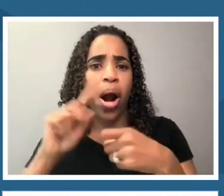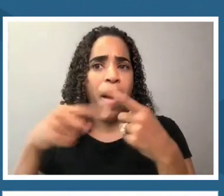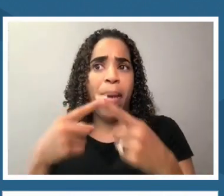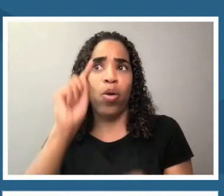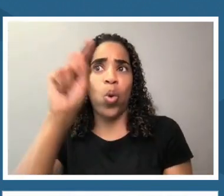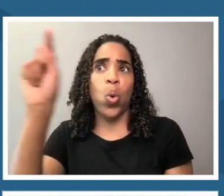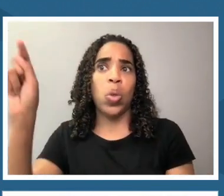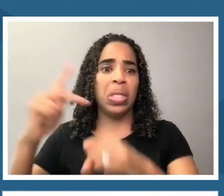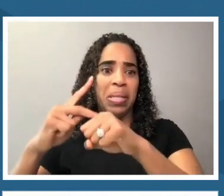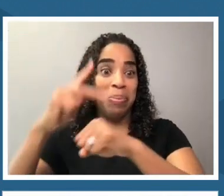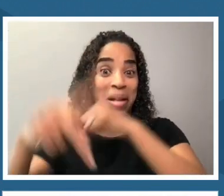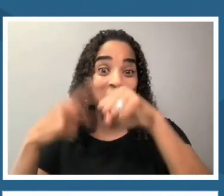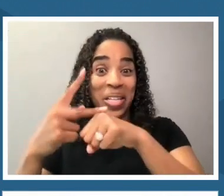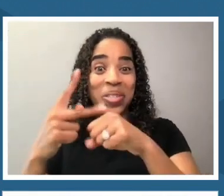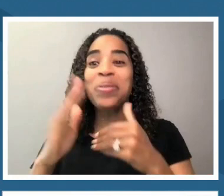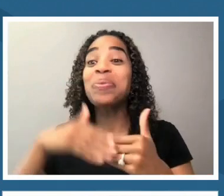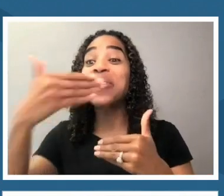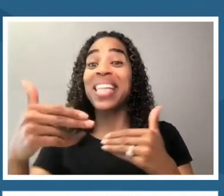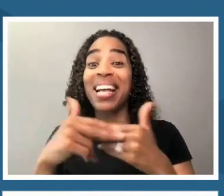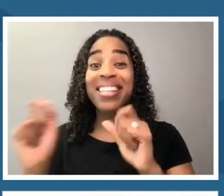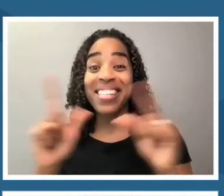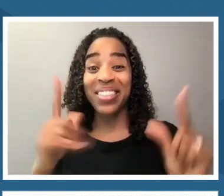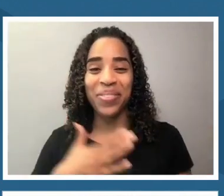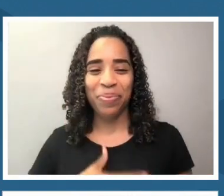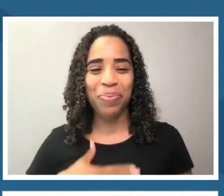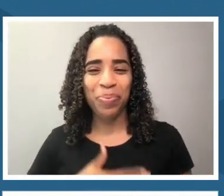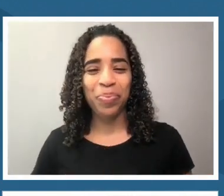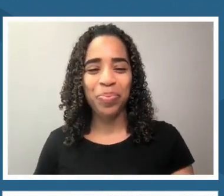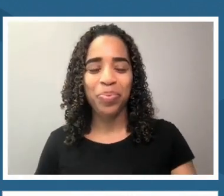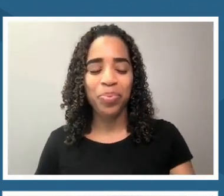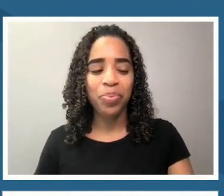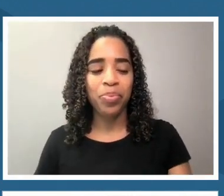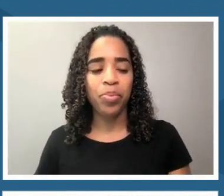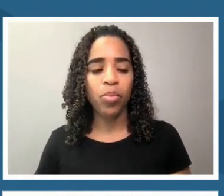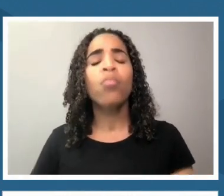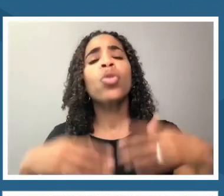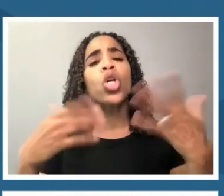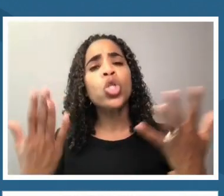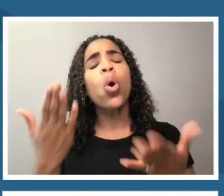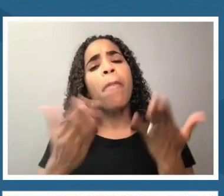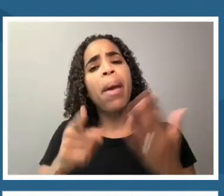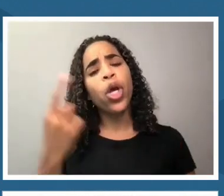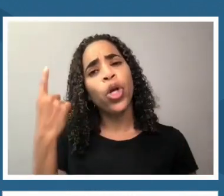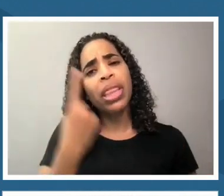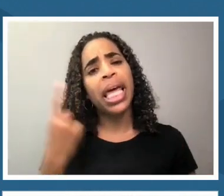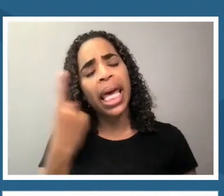so next slide please um so then you probably might be asking